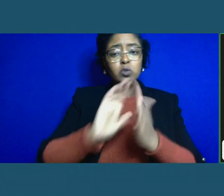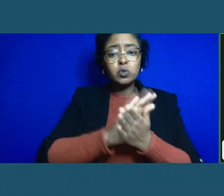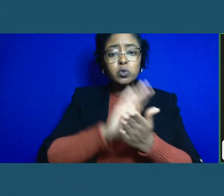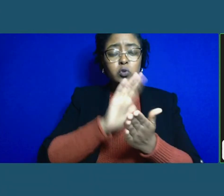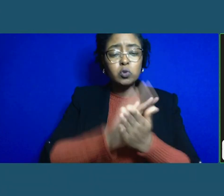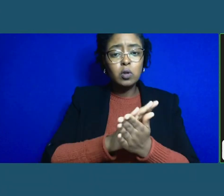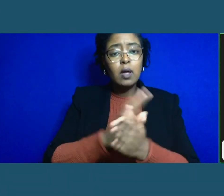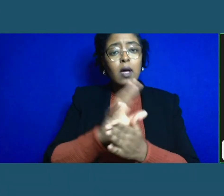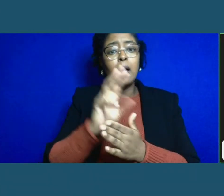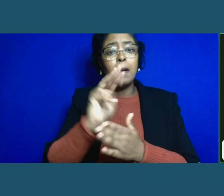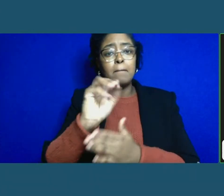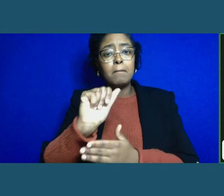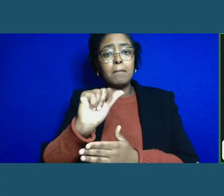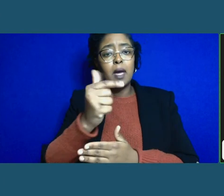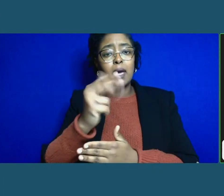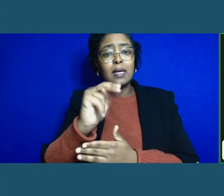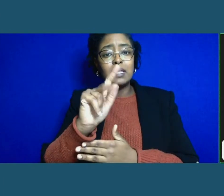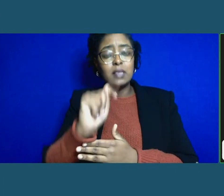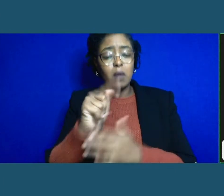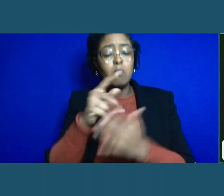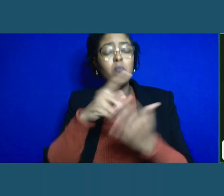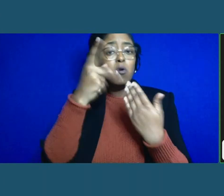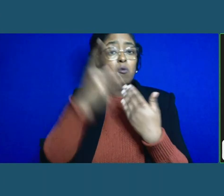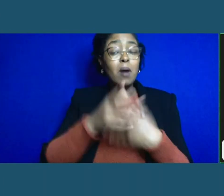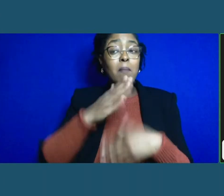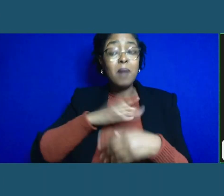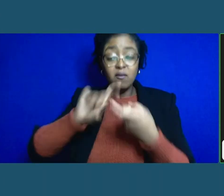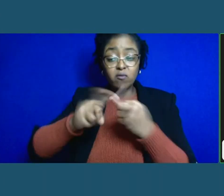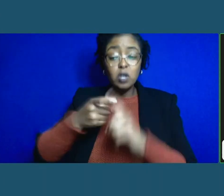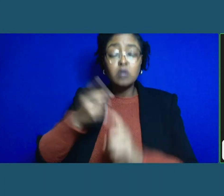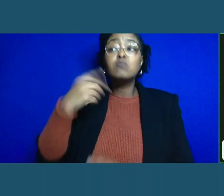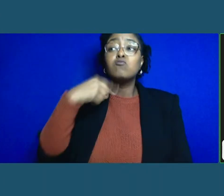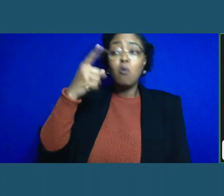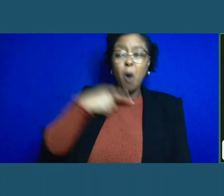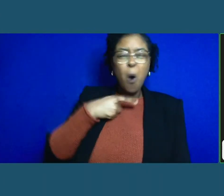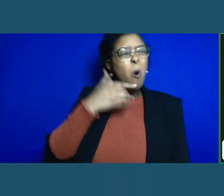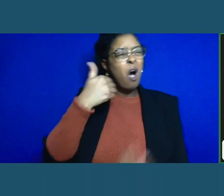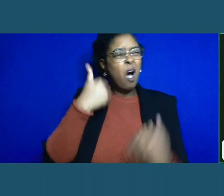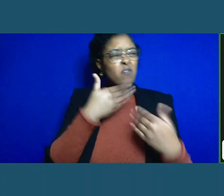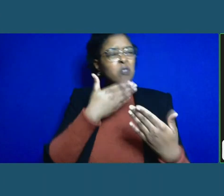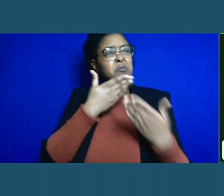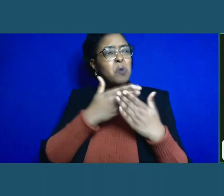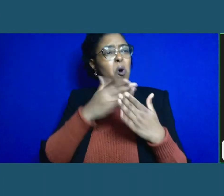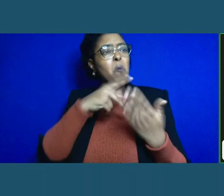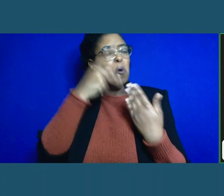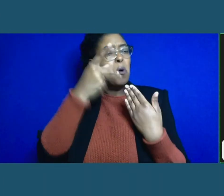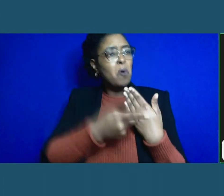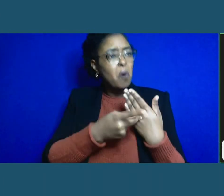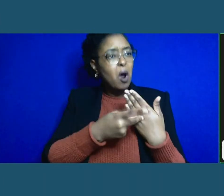started school I had heard about elementary school magnet program